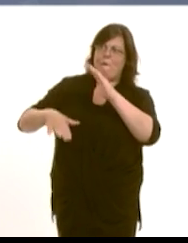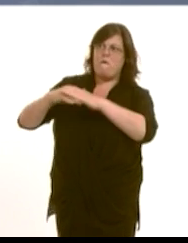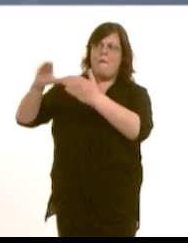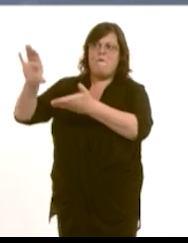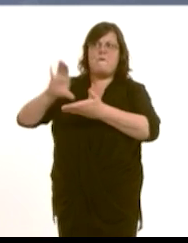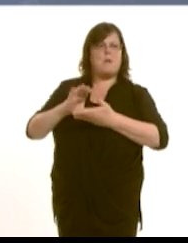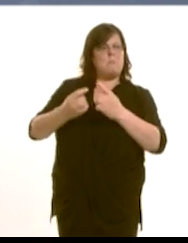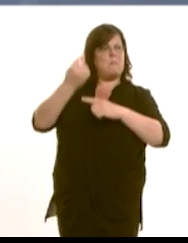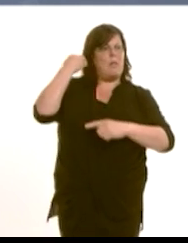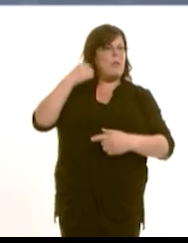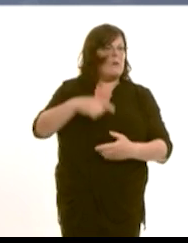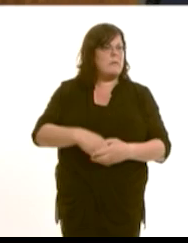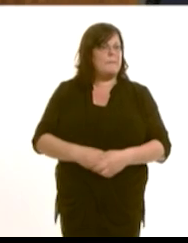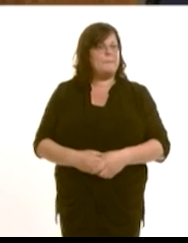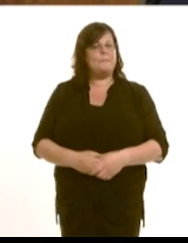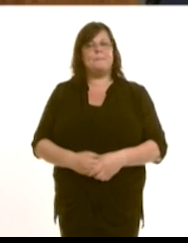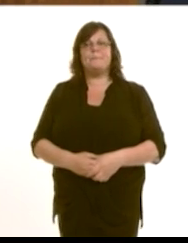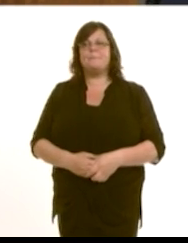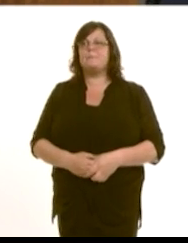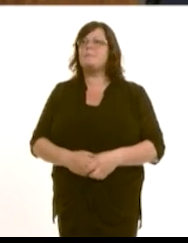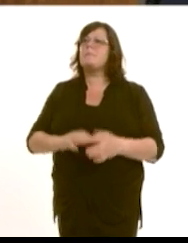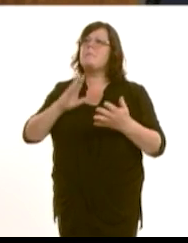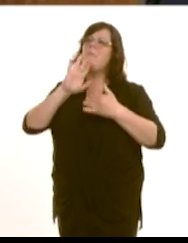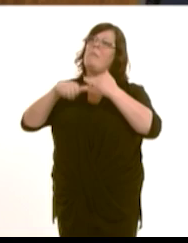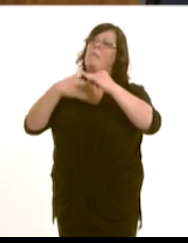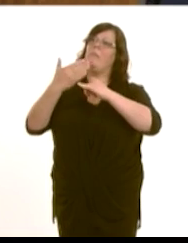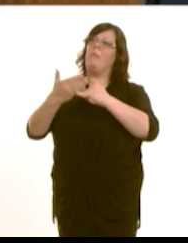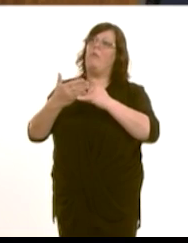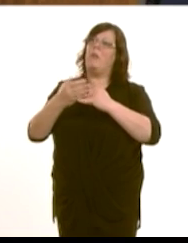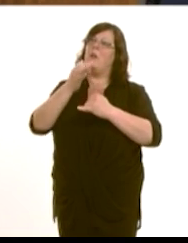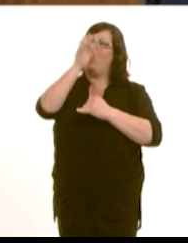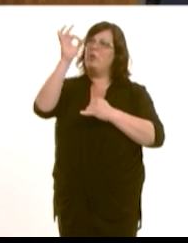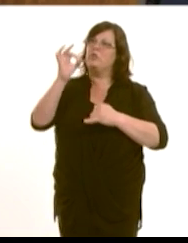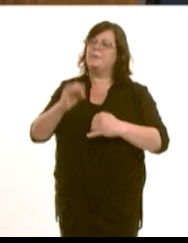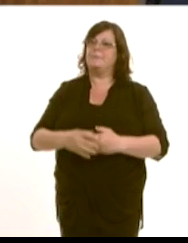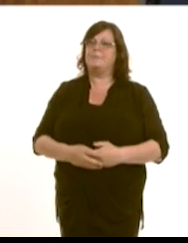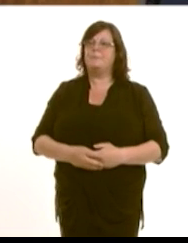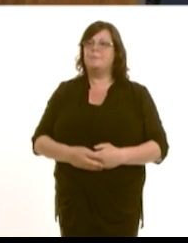Y Llywydd / The Presiding Officer: Finally, Adam Price.